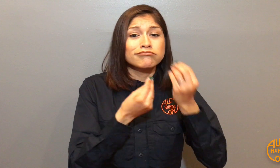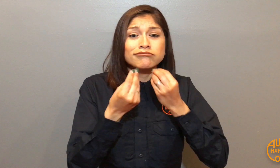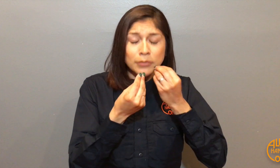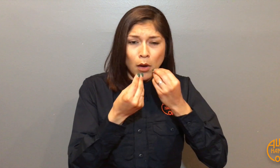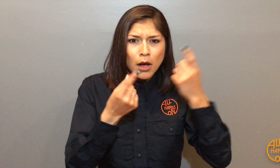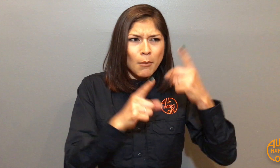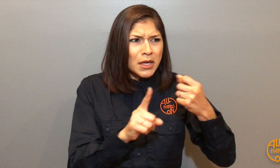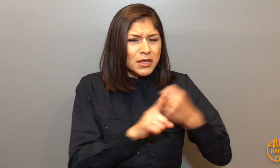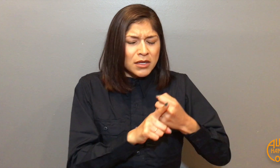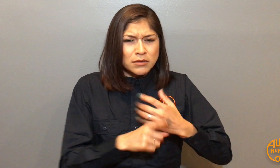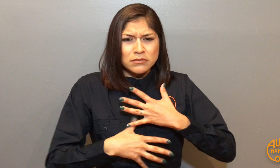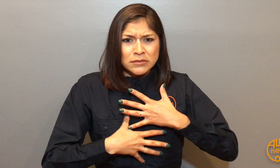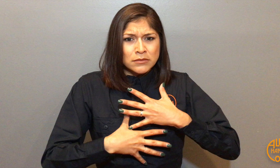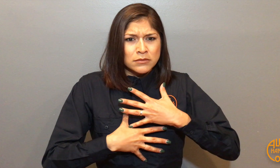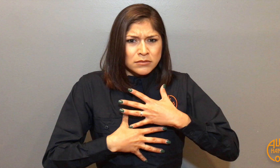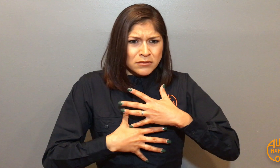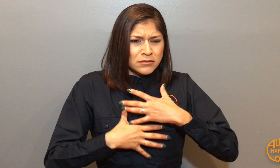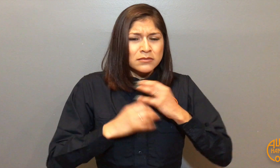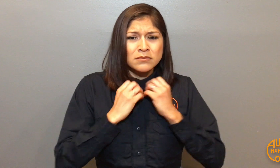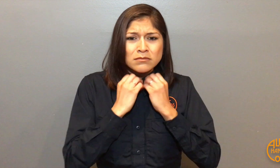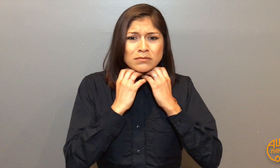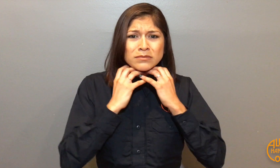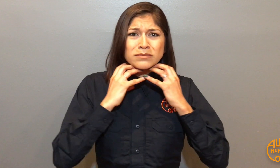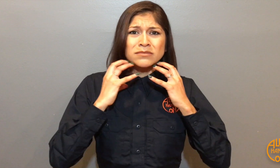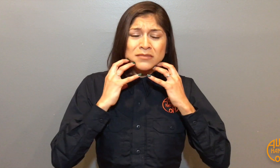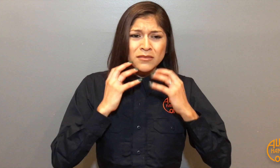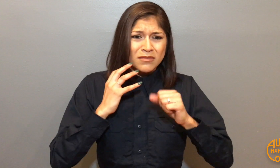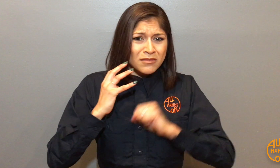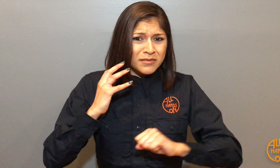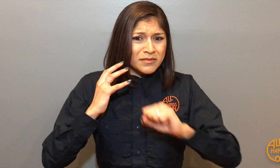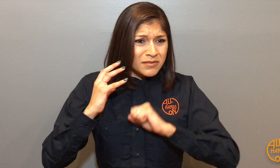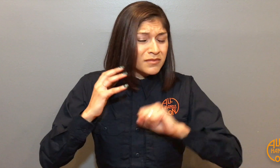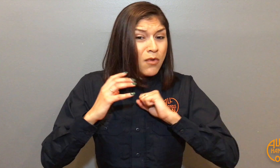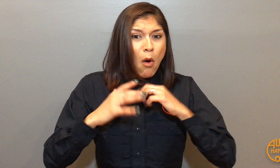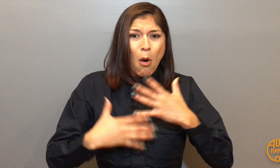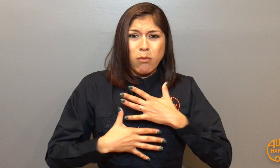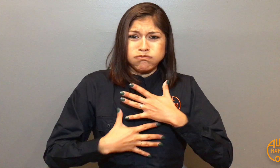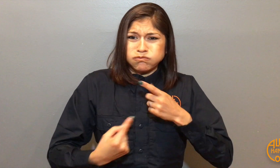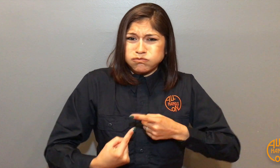like something that has happened from when you've eaten perhaps you've had a